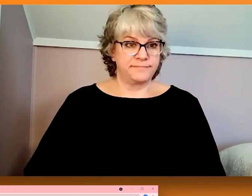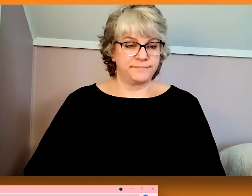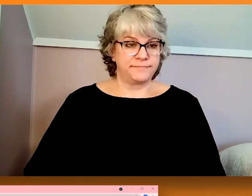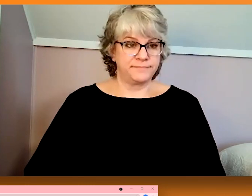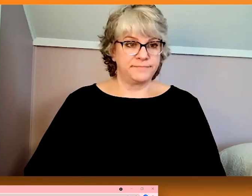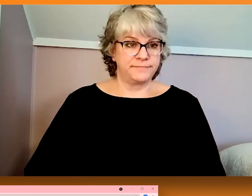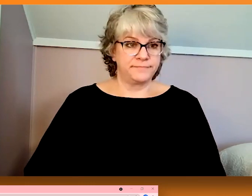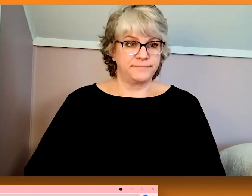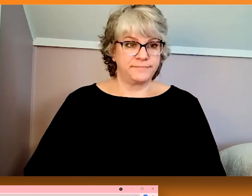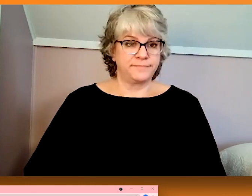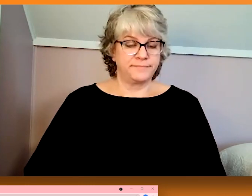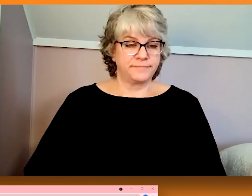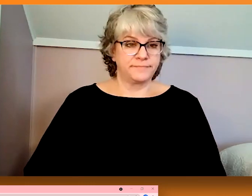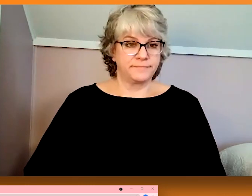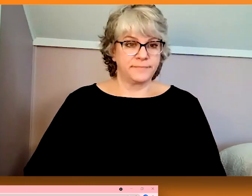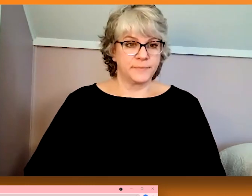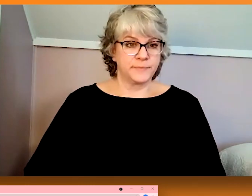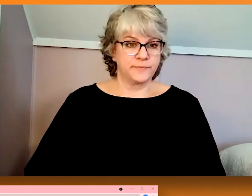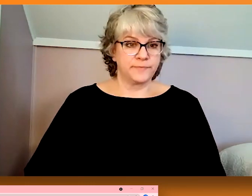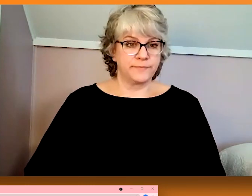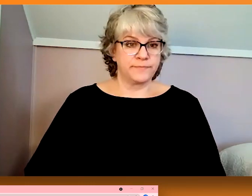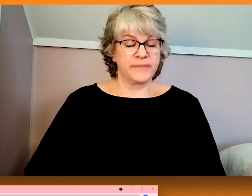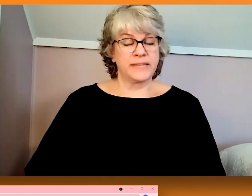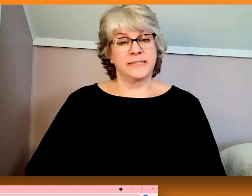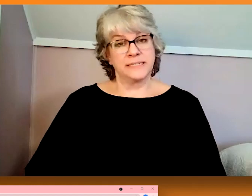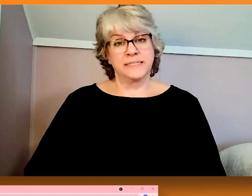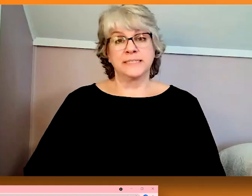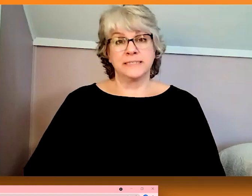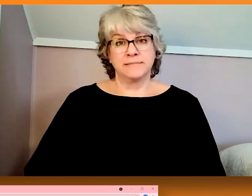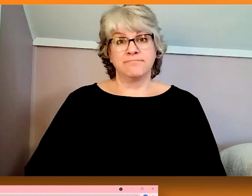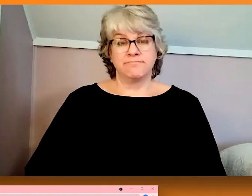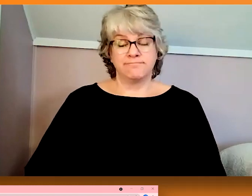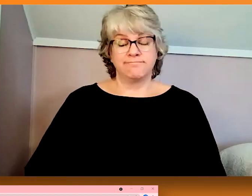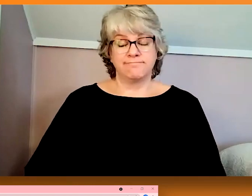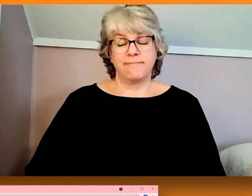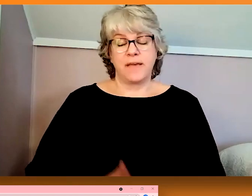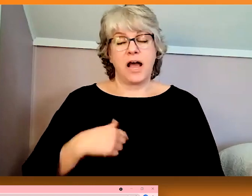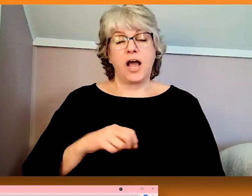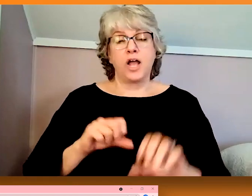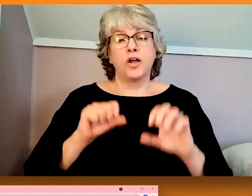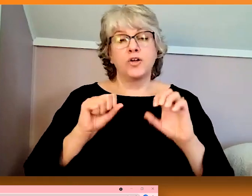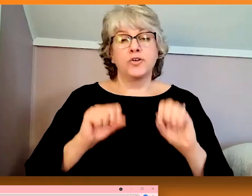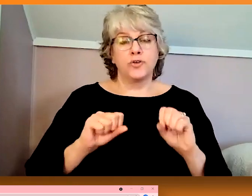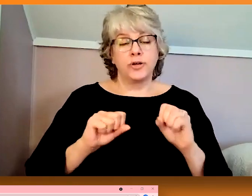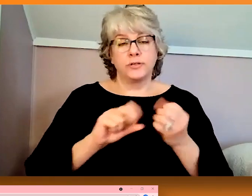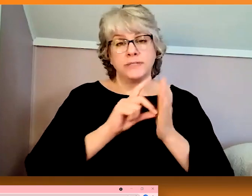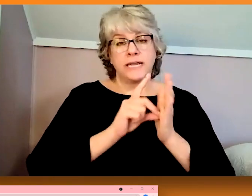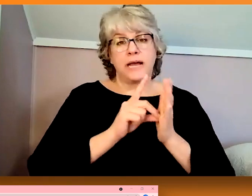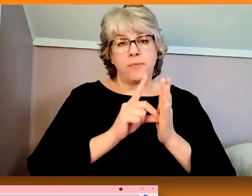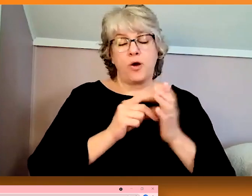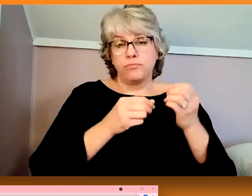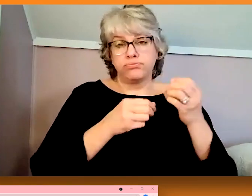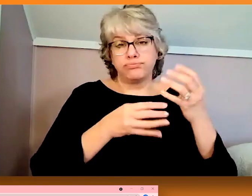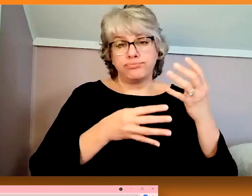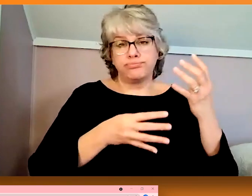There is a lot that I could go over. I'm going to focus today on the areas that you just saw on the last slide.